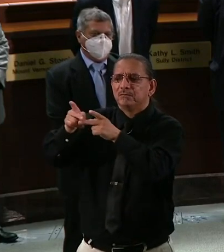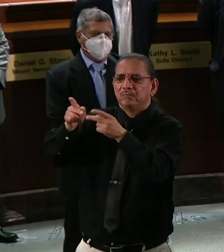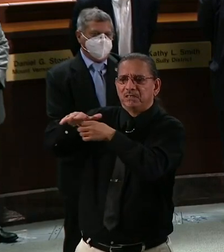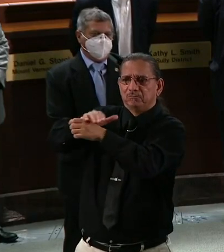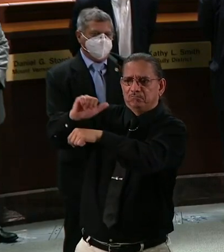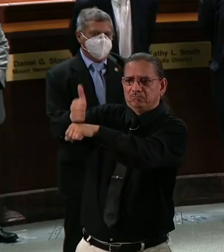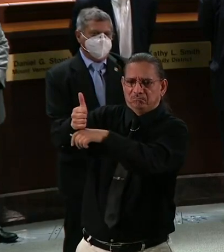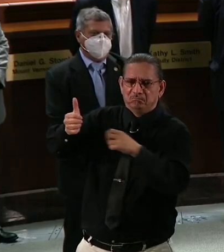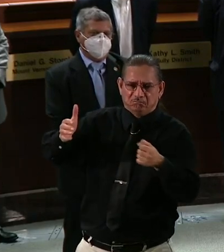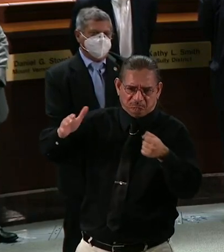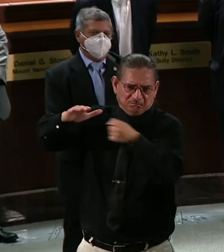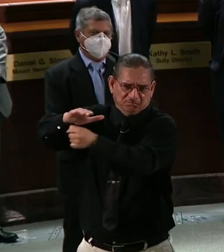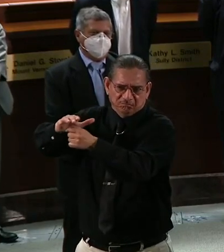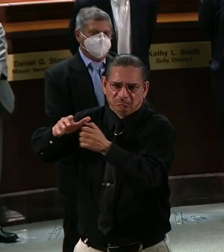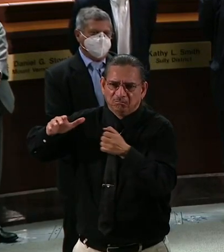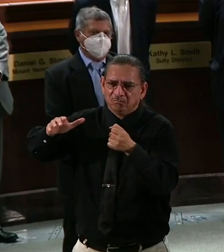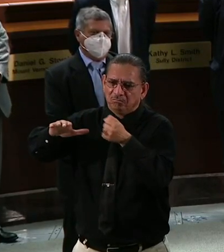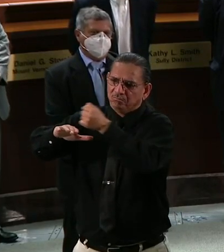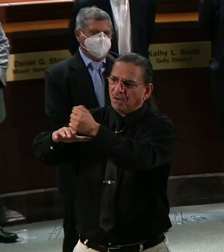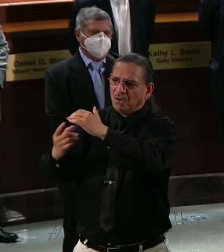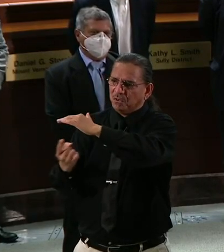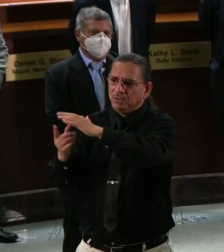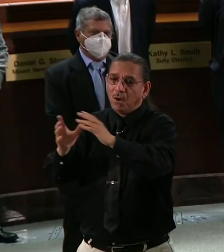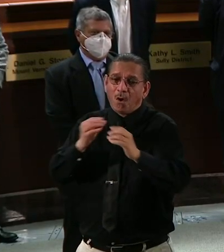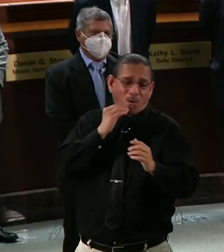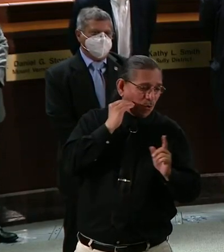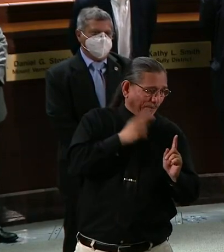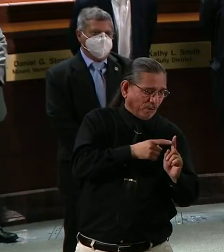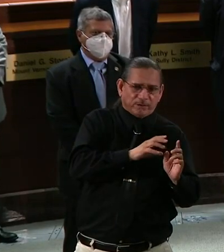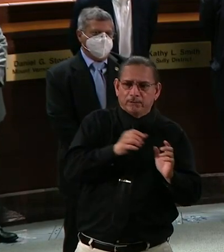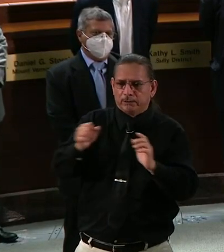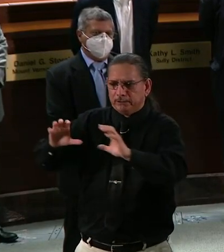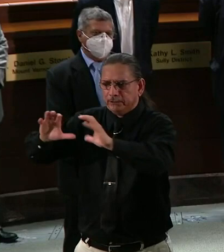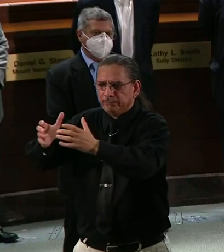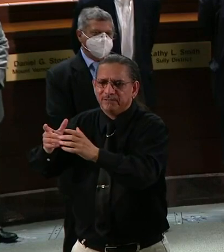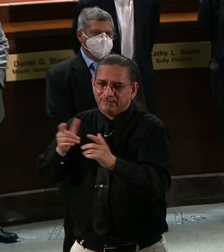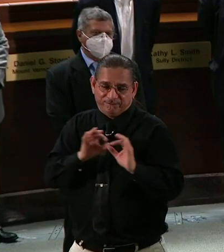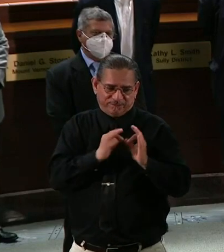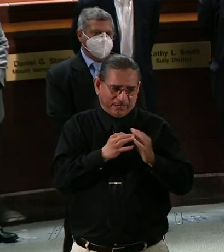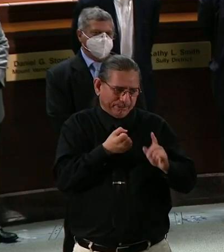ASSISTANCE VIA WHAT INTO MY LIPS BUT THE INTO THE SALUTE